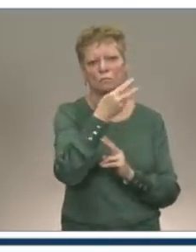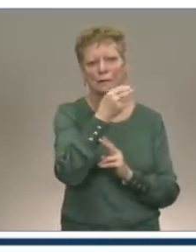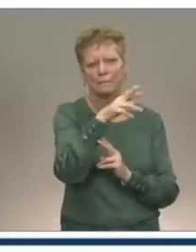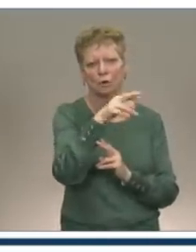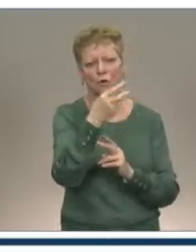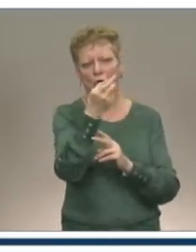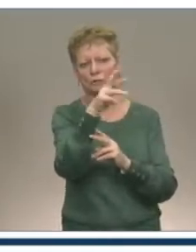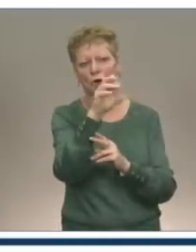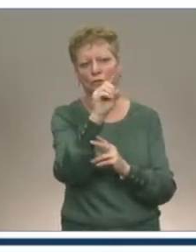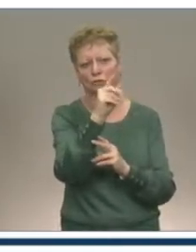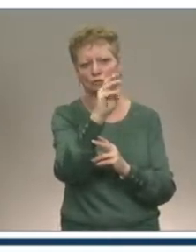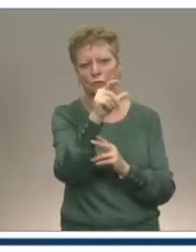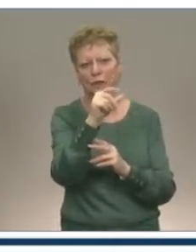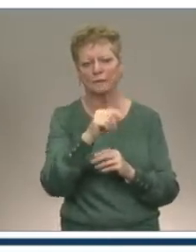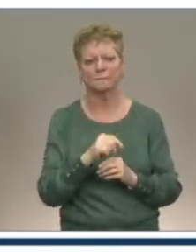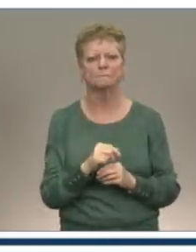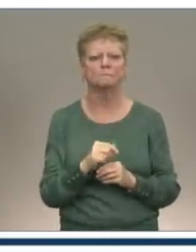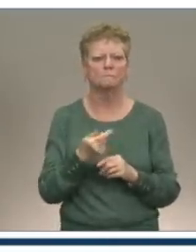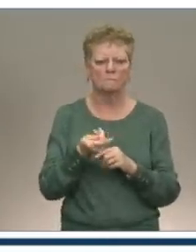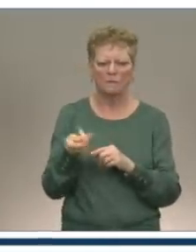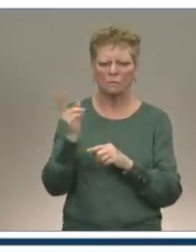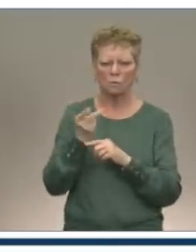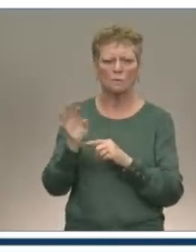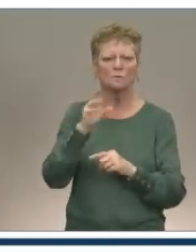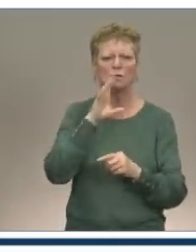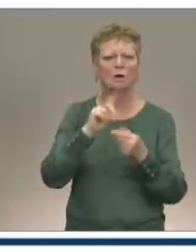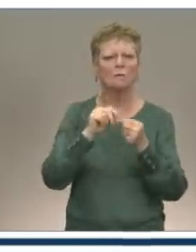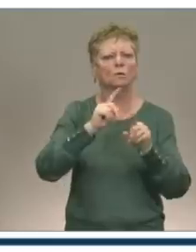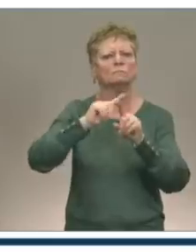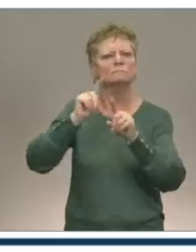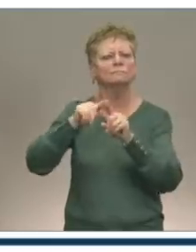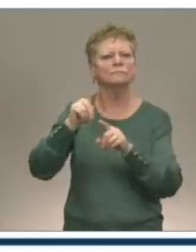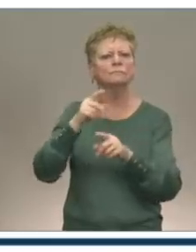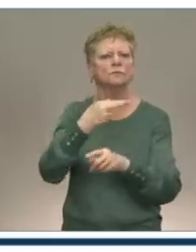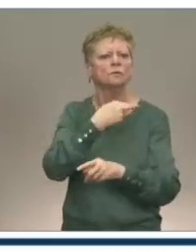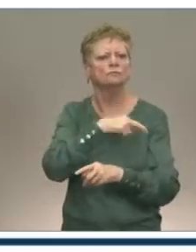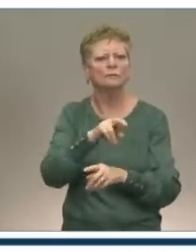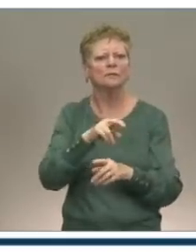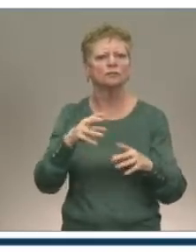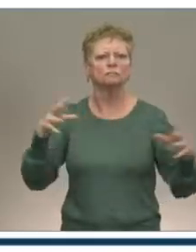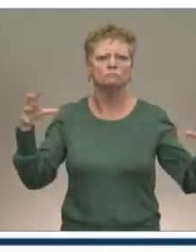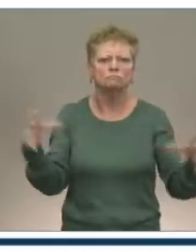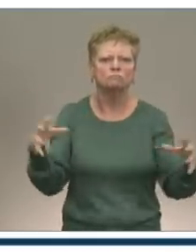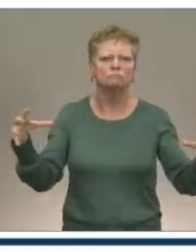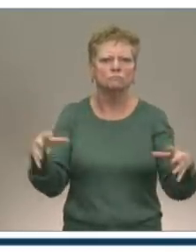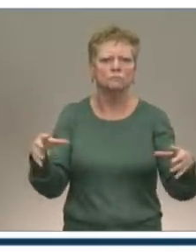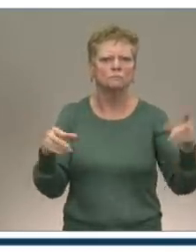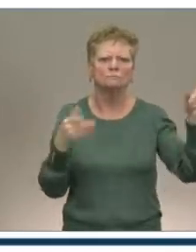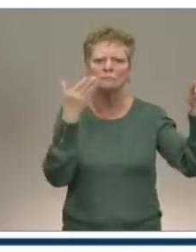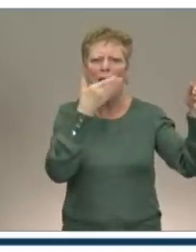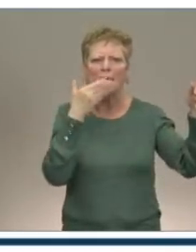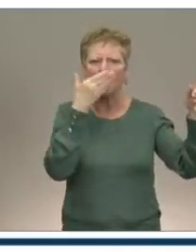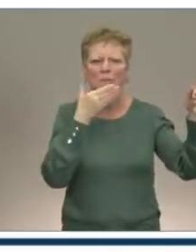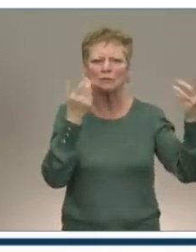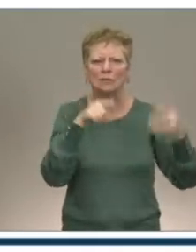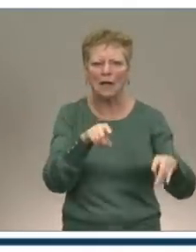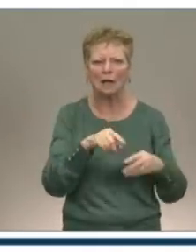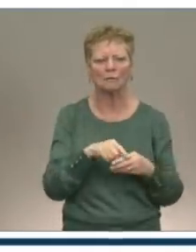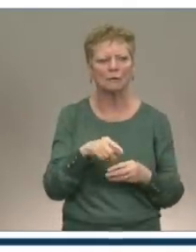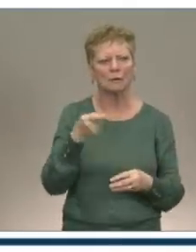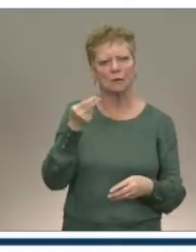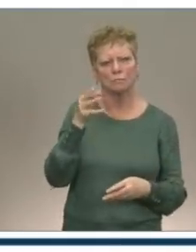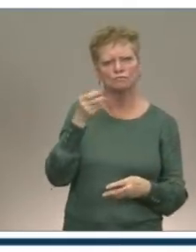we talked about the religious gathering in um in amherst and the premier was frustrated